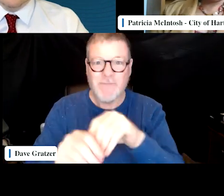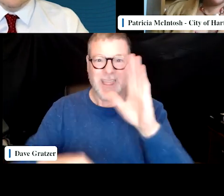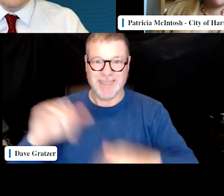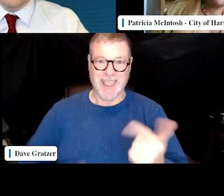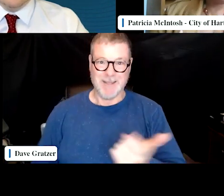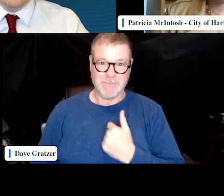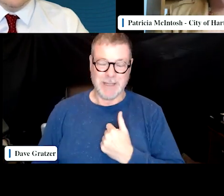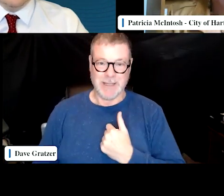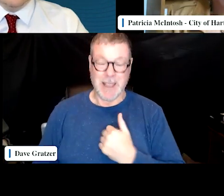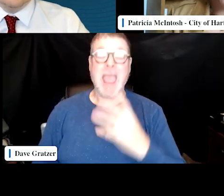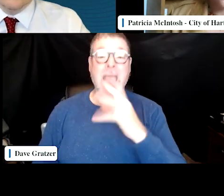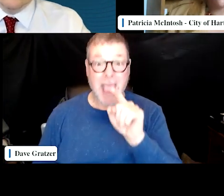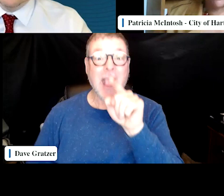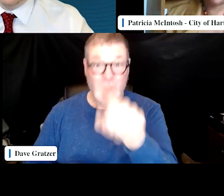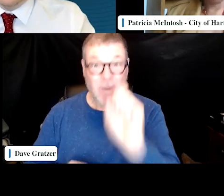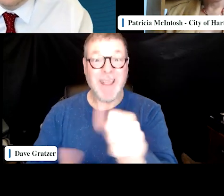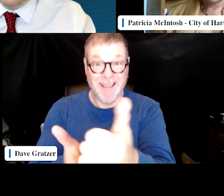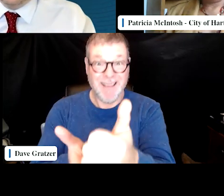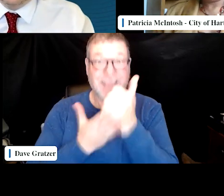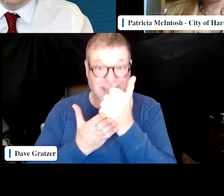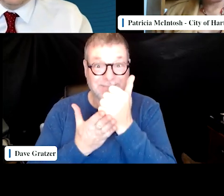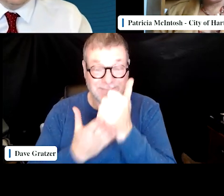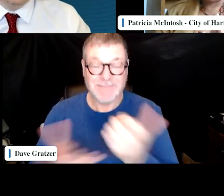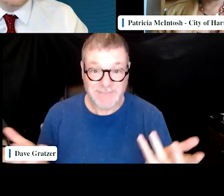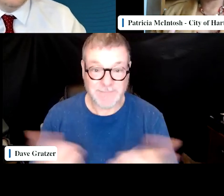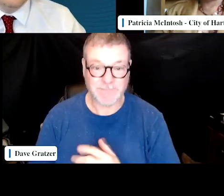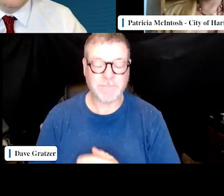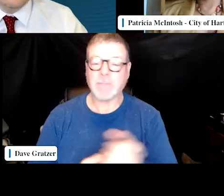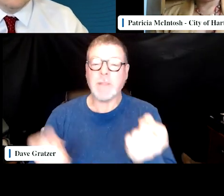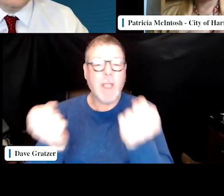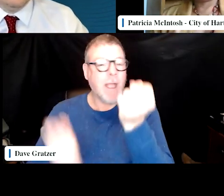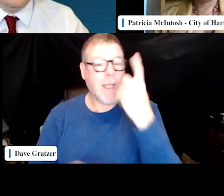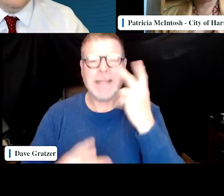and you really probably could make some headway." And all of a sudden, you could see the buy-in happening.